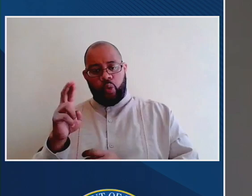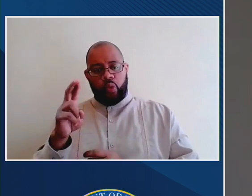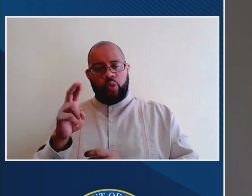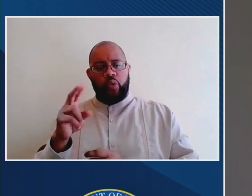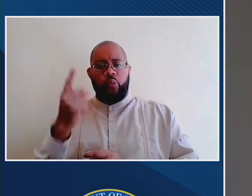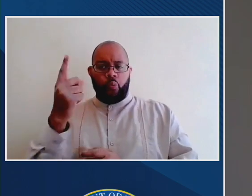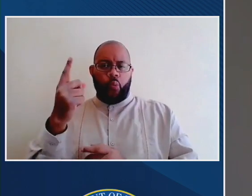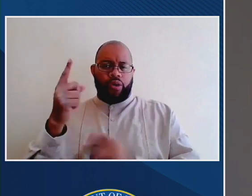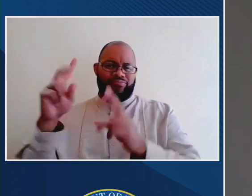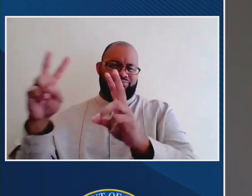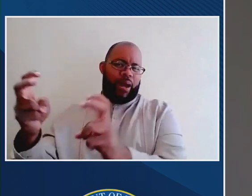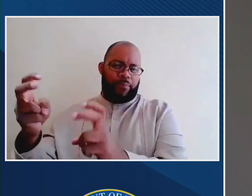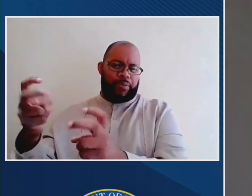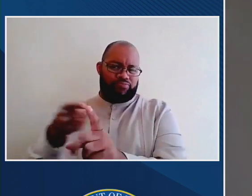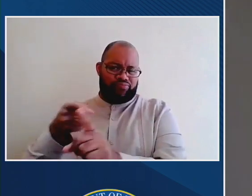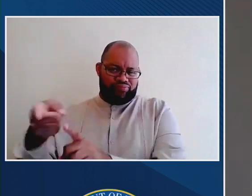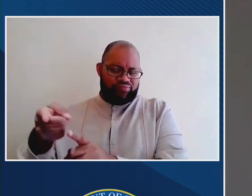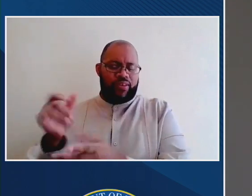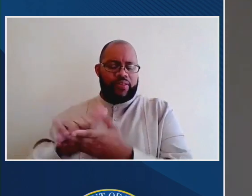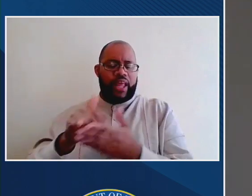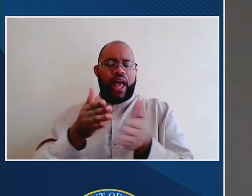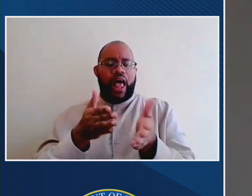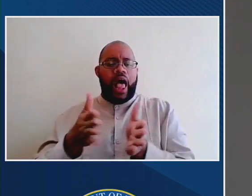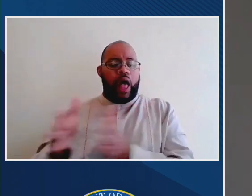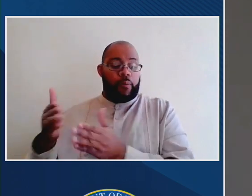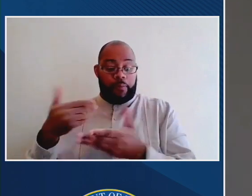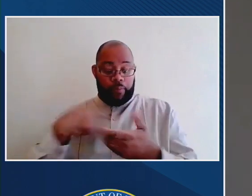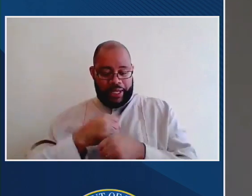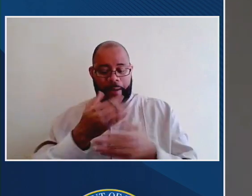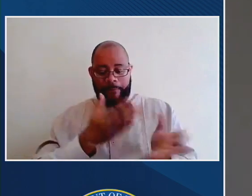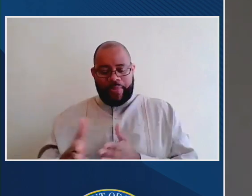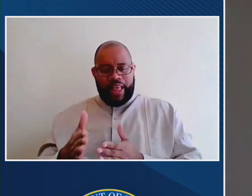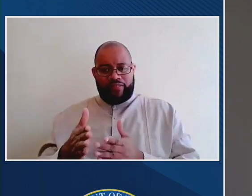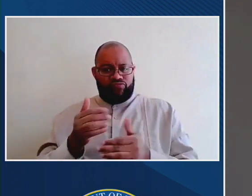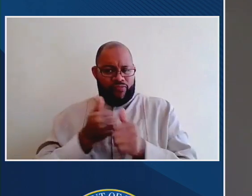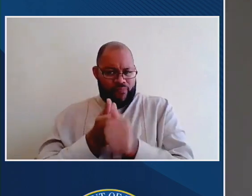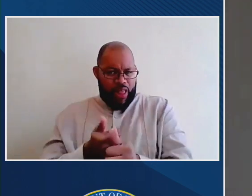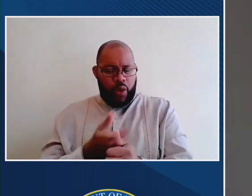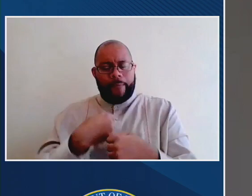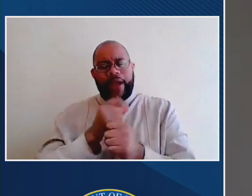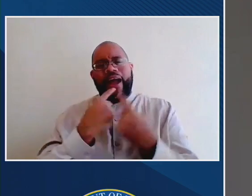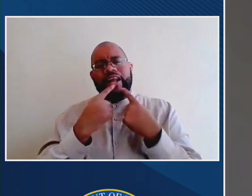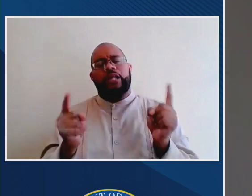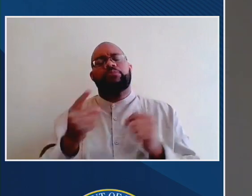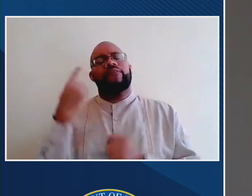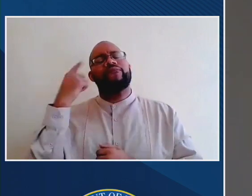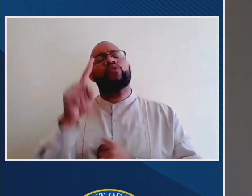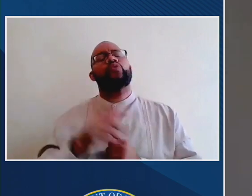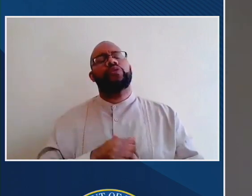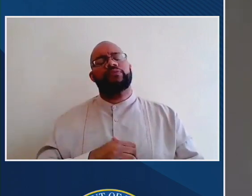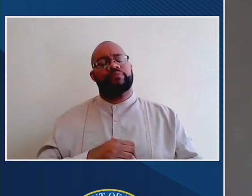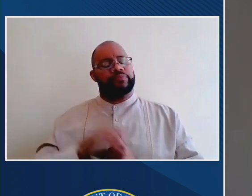This allows us to plan accordingly and make announcements for the public that are